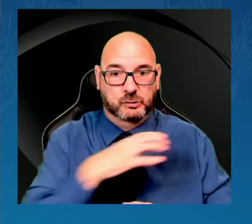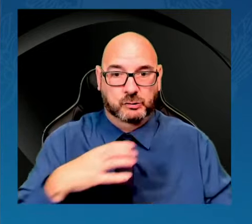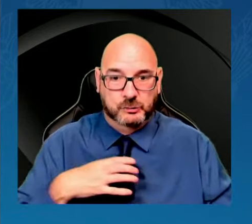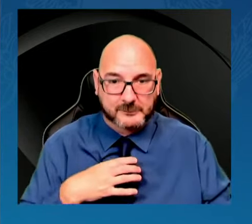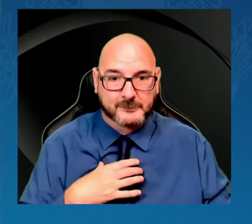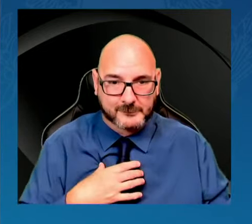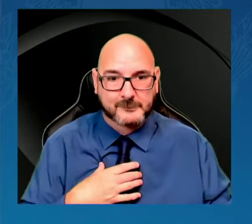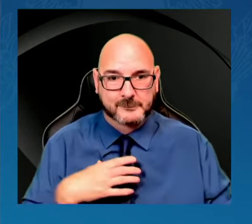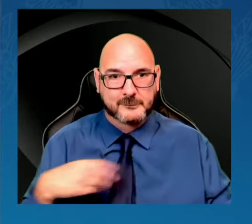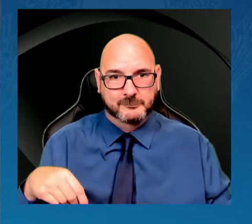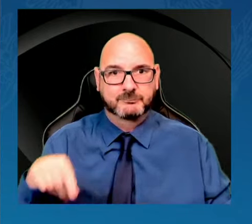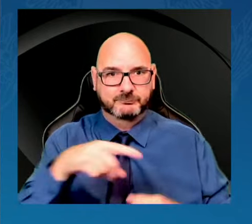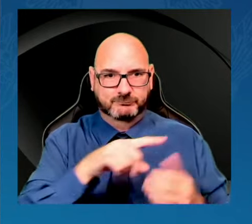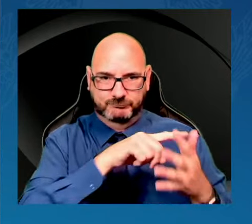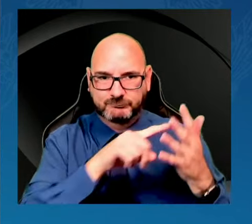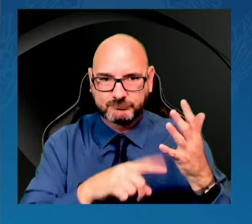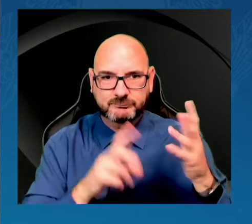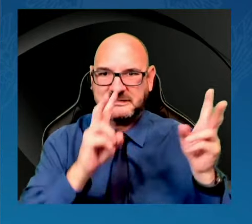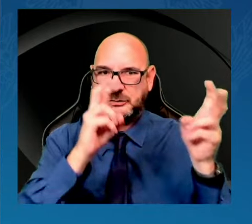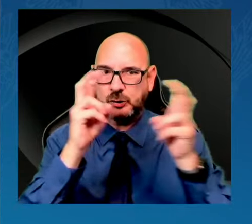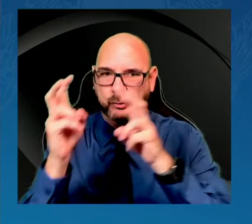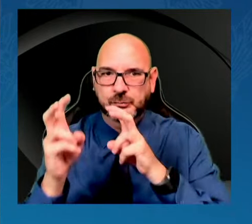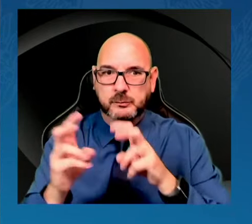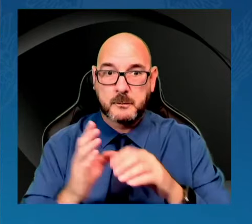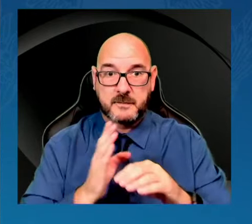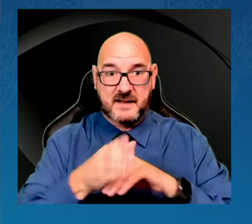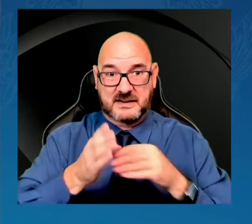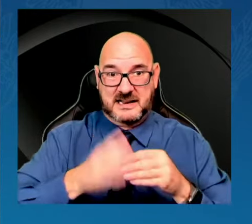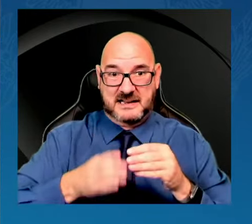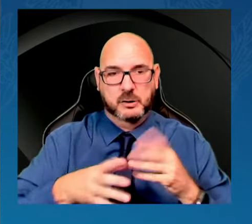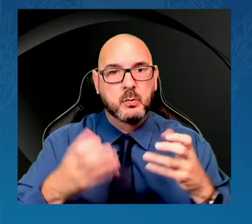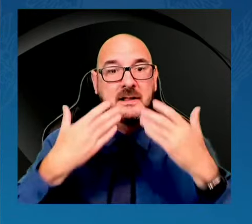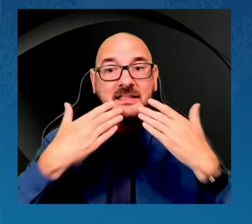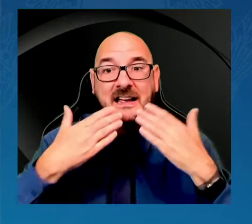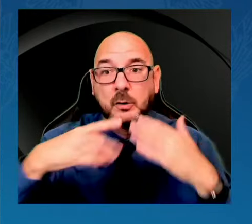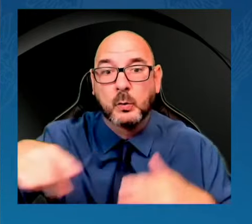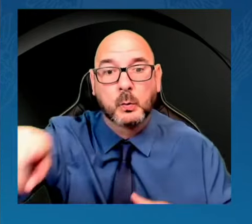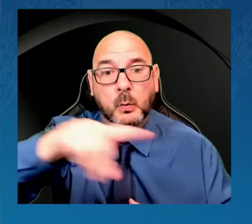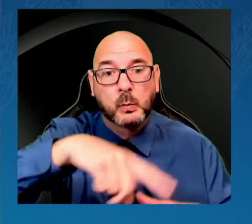thank you all for coming. And I would just want to turn it back to Madam Vice President for any closing remarks.